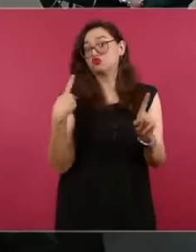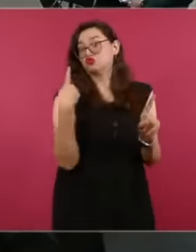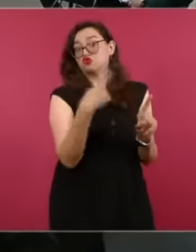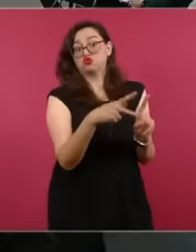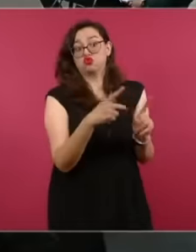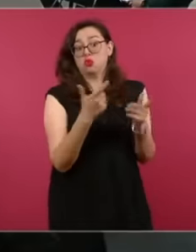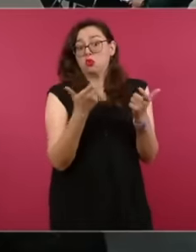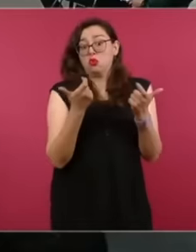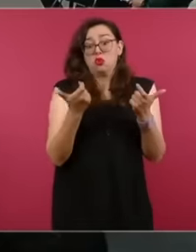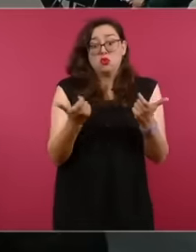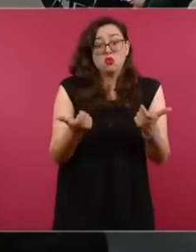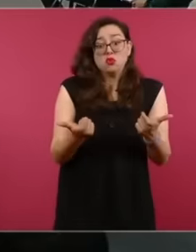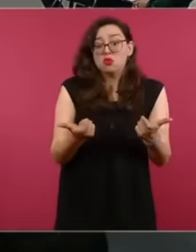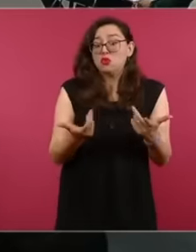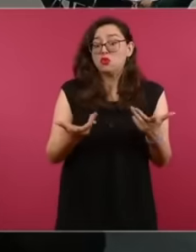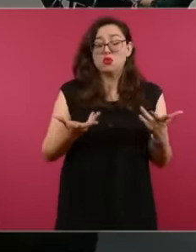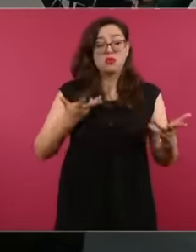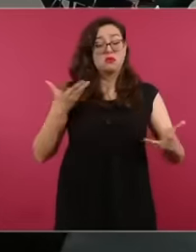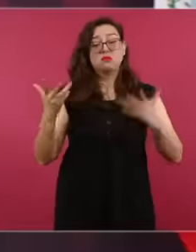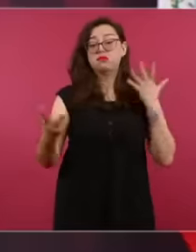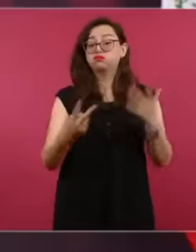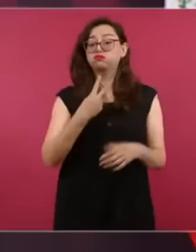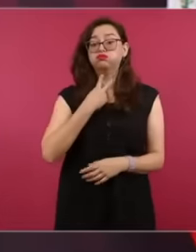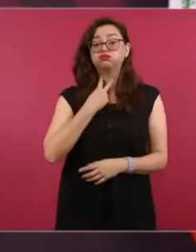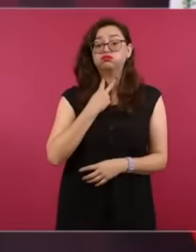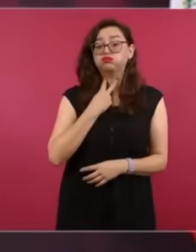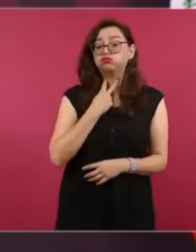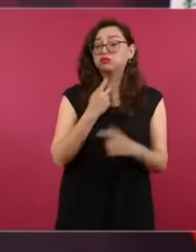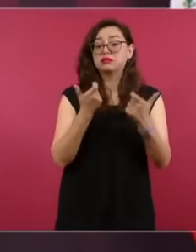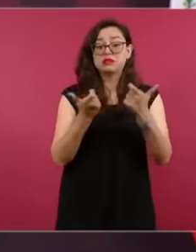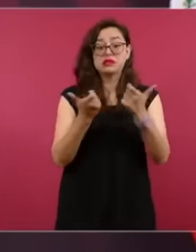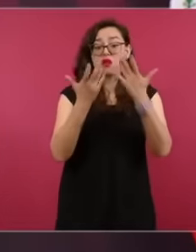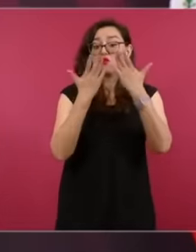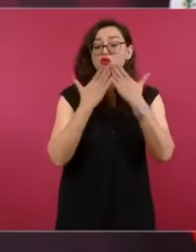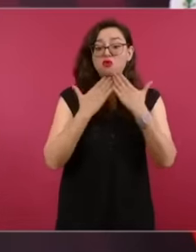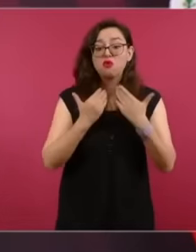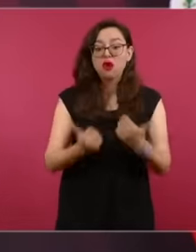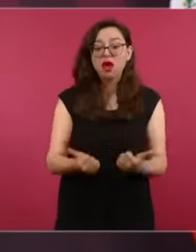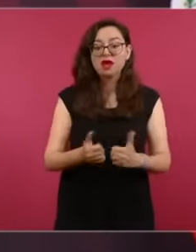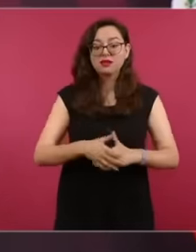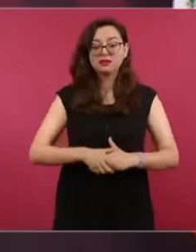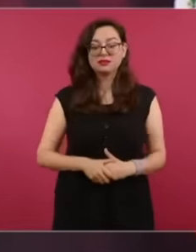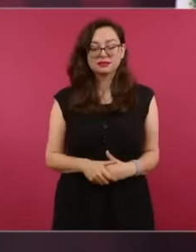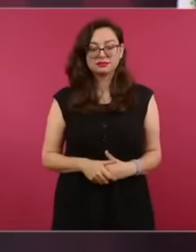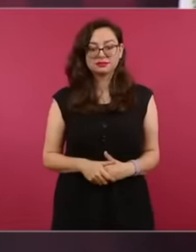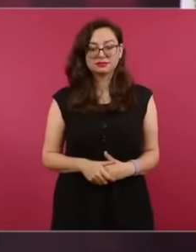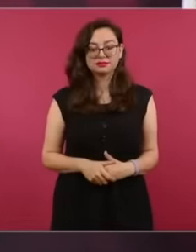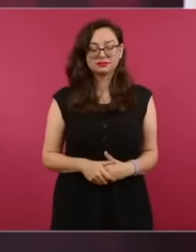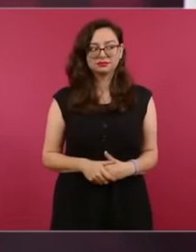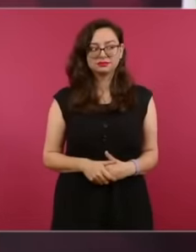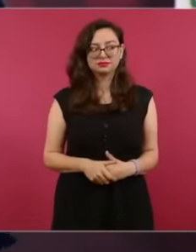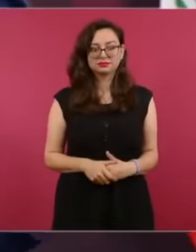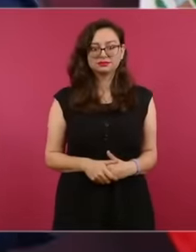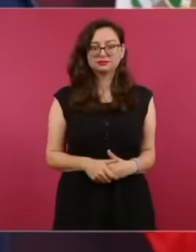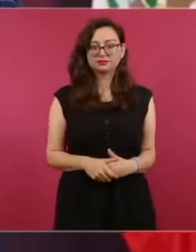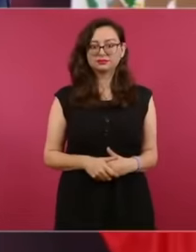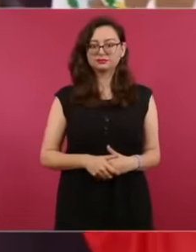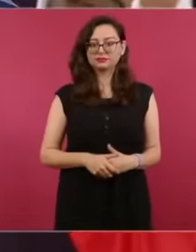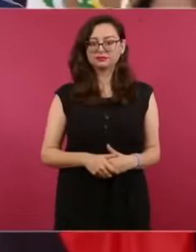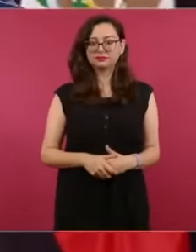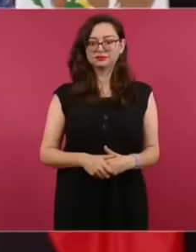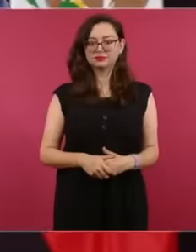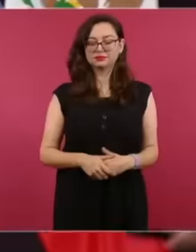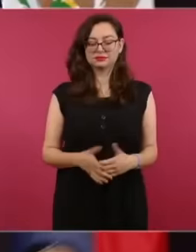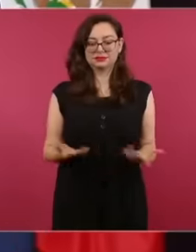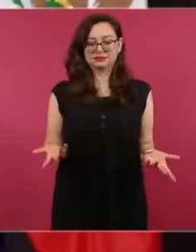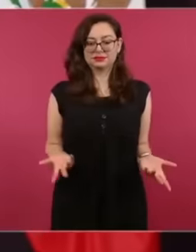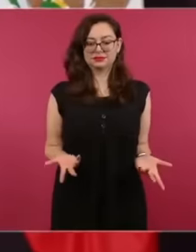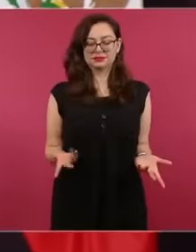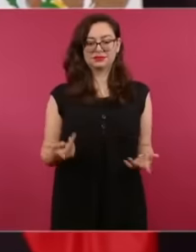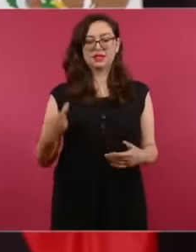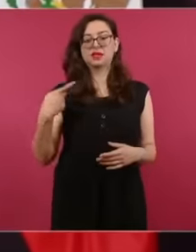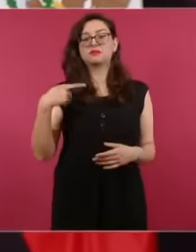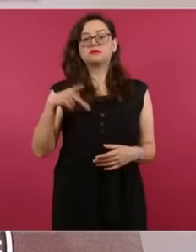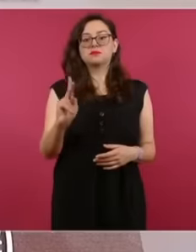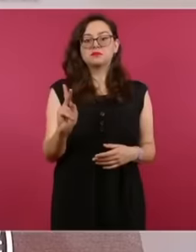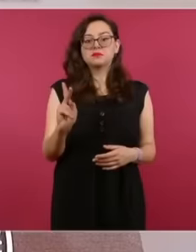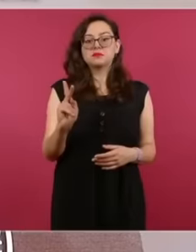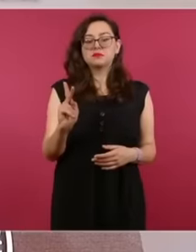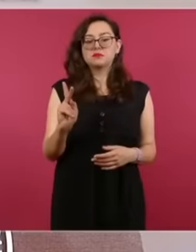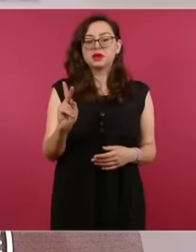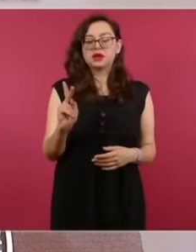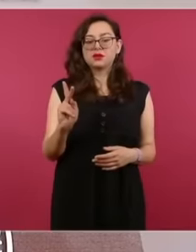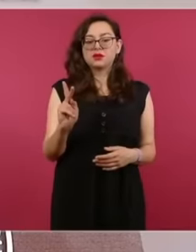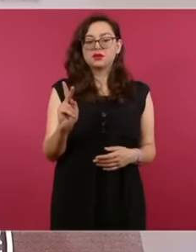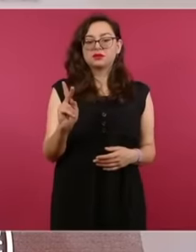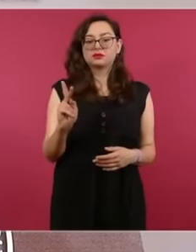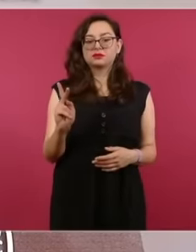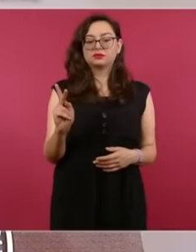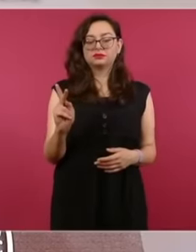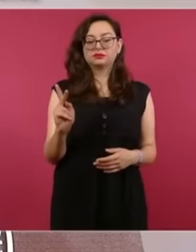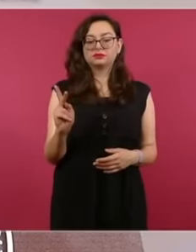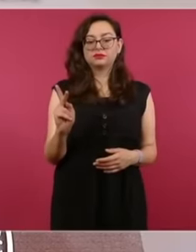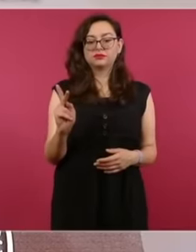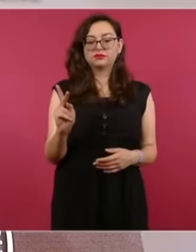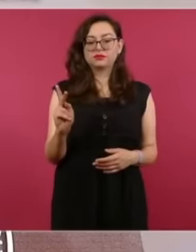but Pemex and any of you can find it on the official pages